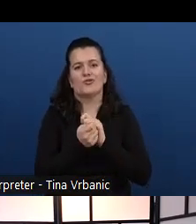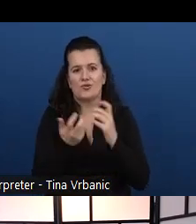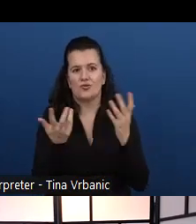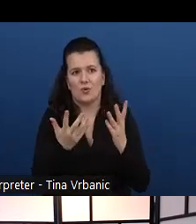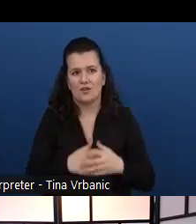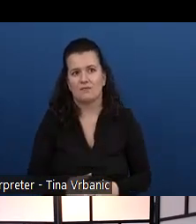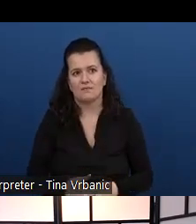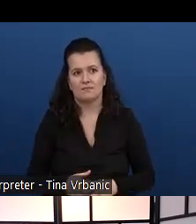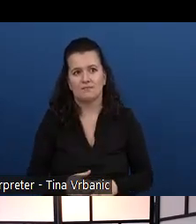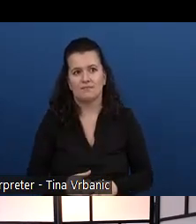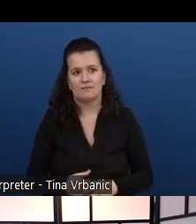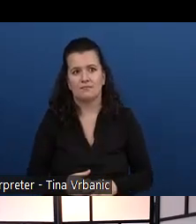We changed the approach.